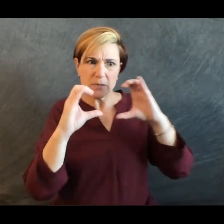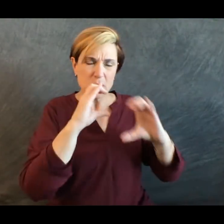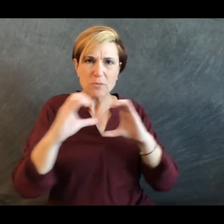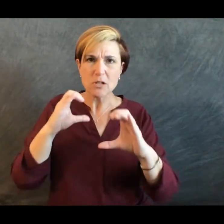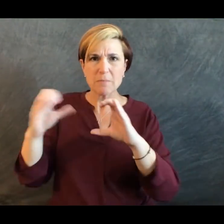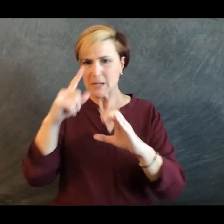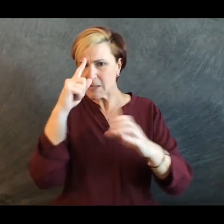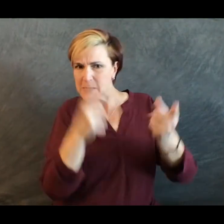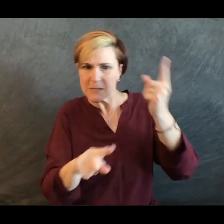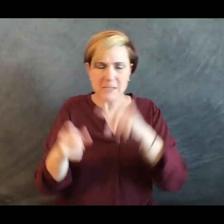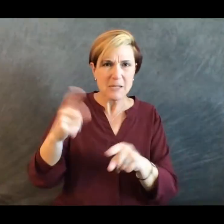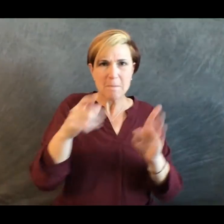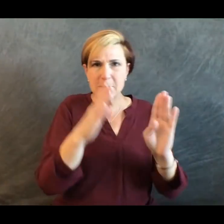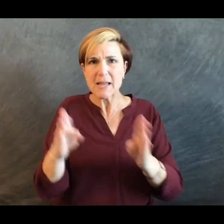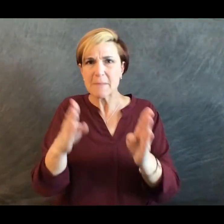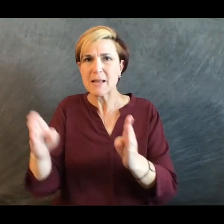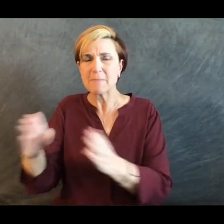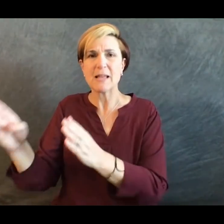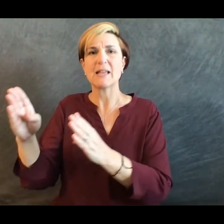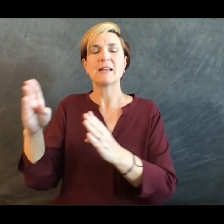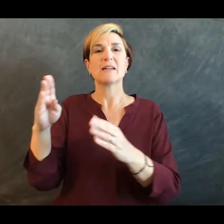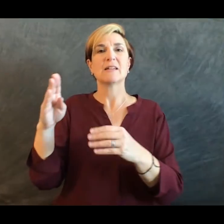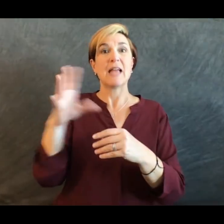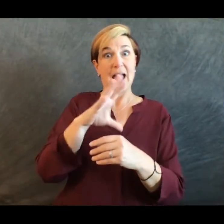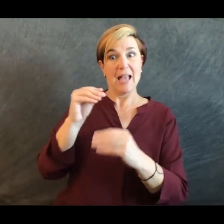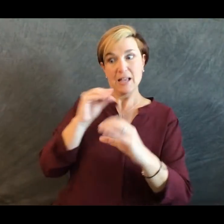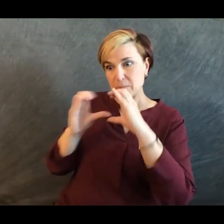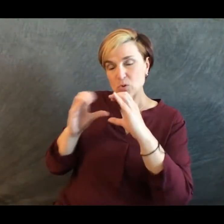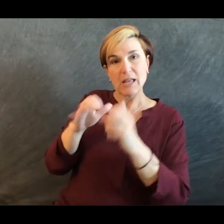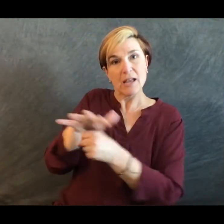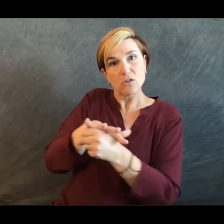their citizens and their communities to make these changes and the American